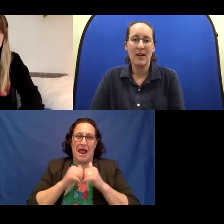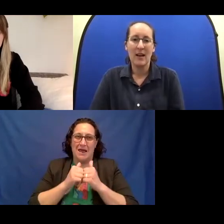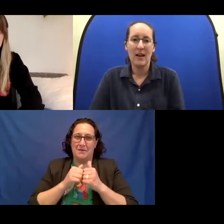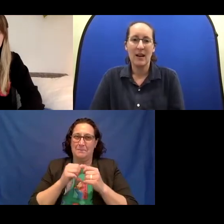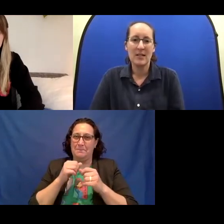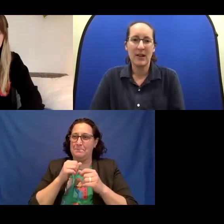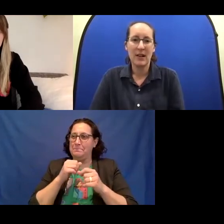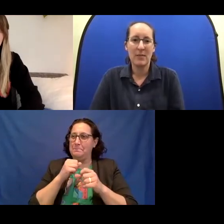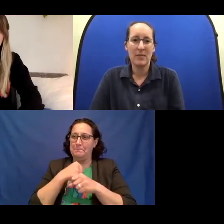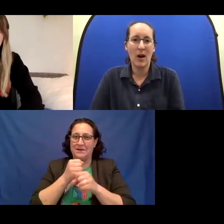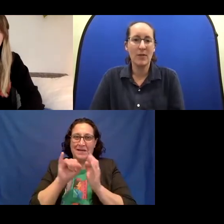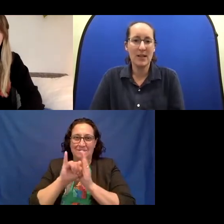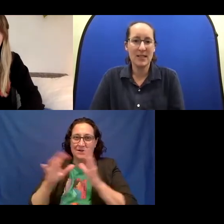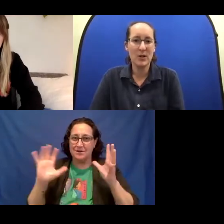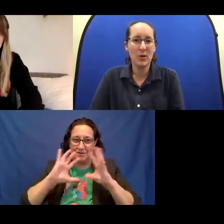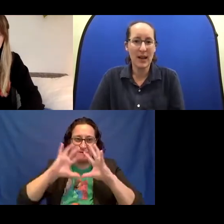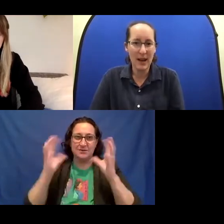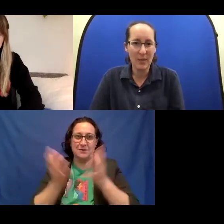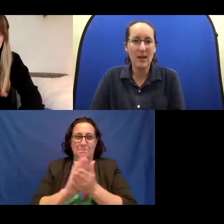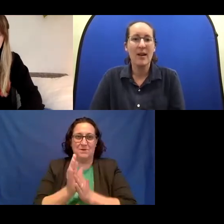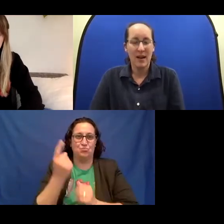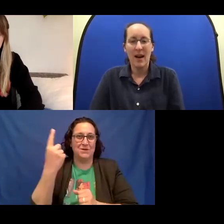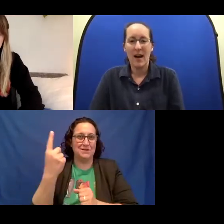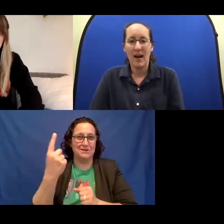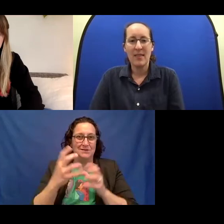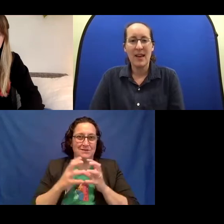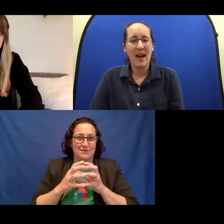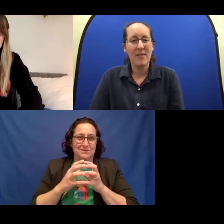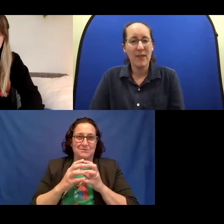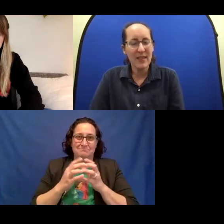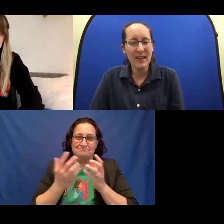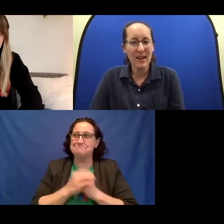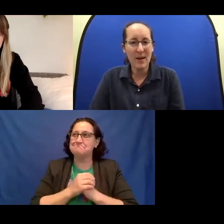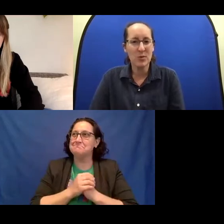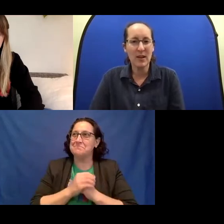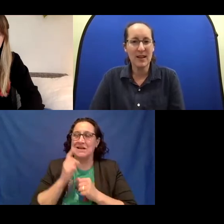uh, develop confidence in who I am, that I've finally come to realize that